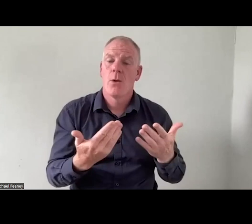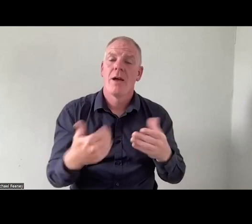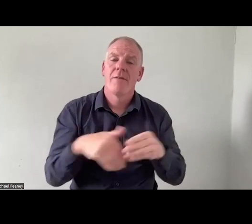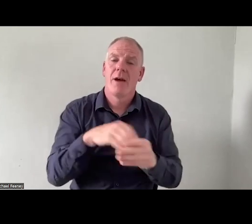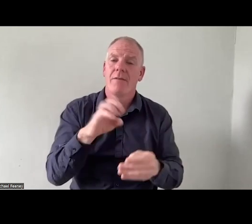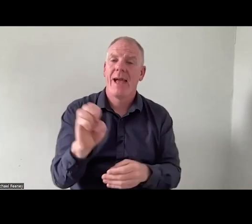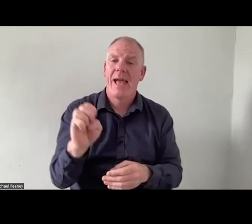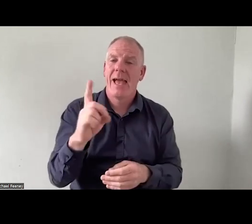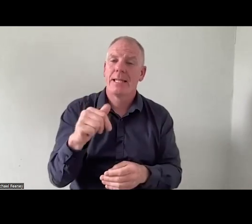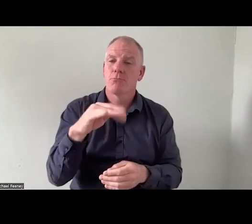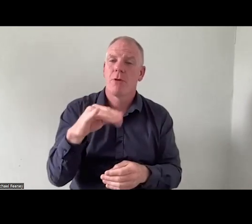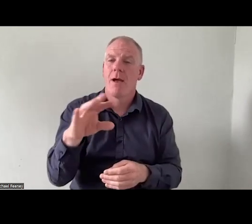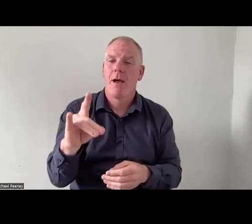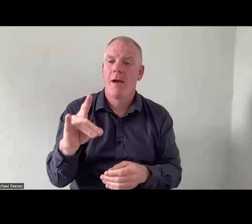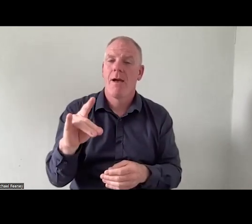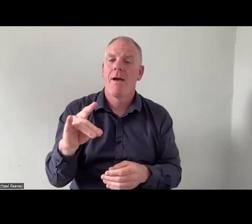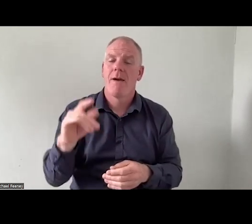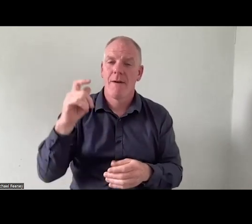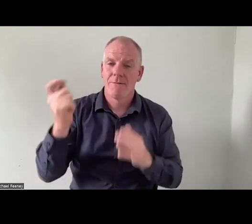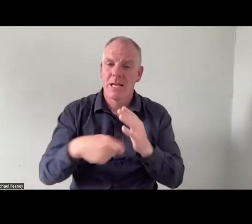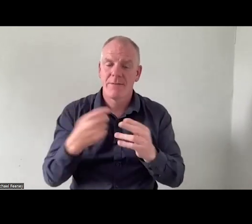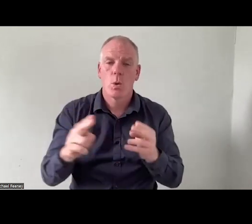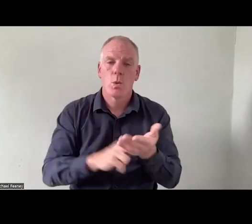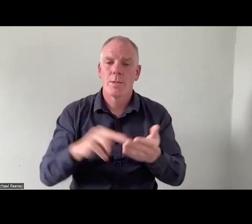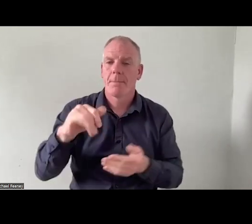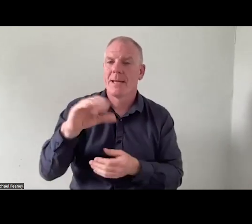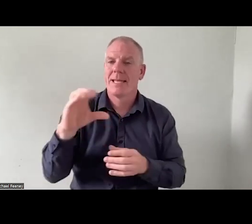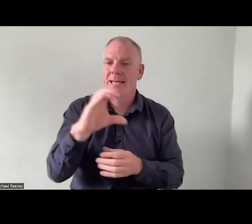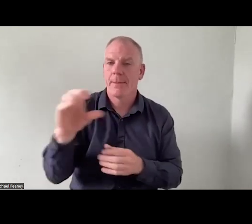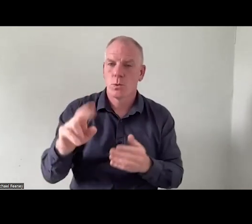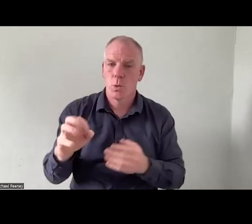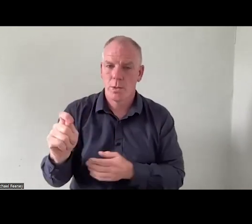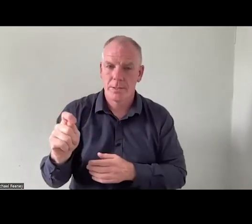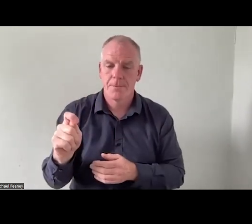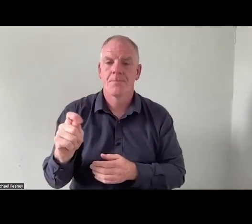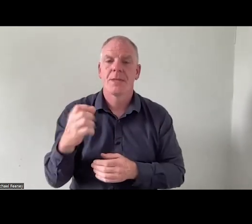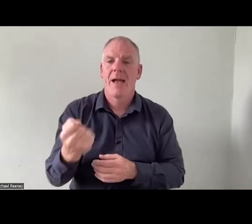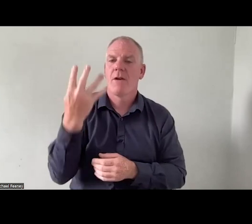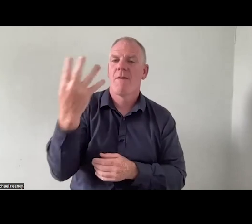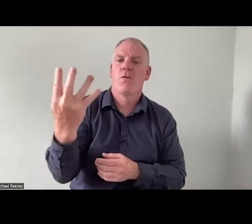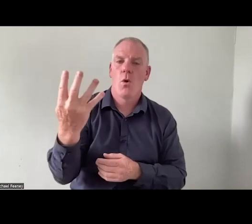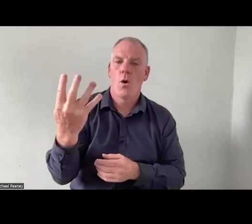where we're using mini-caption units. We're lodging four sets of units with the Edinburgh fringe,